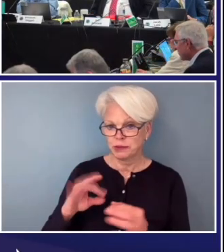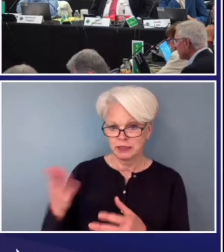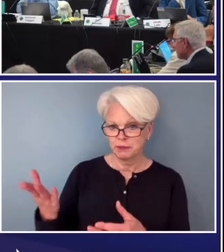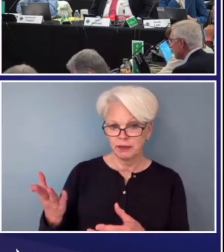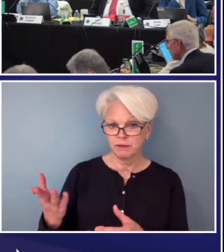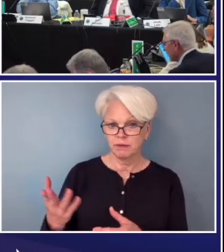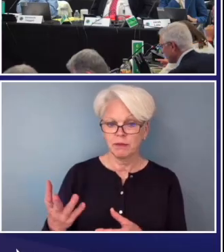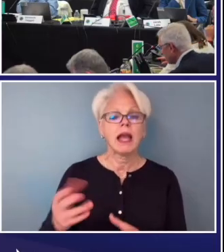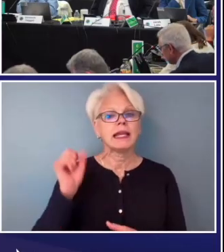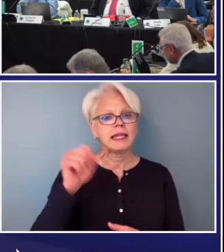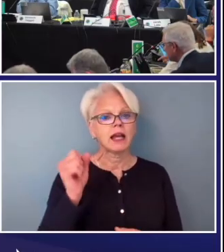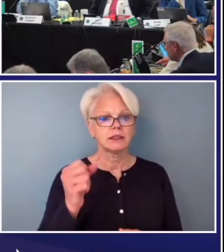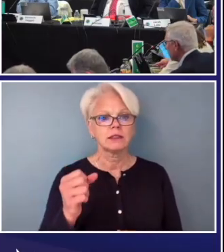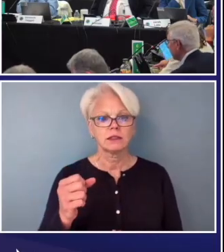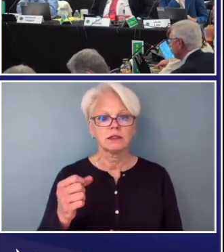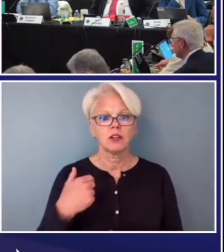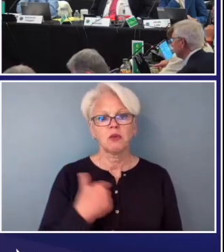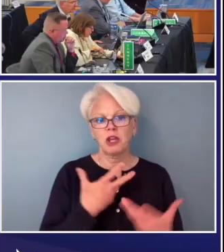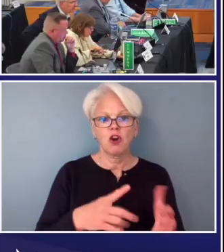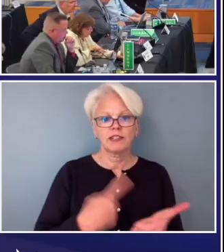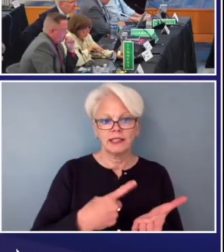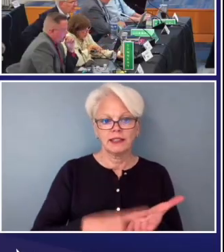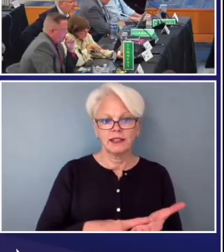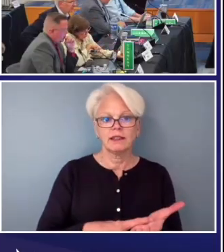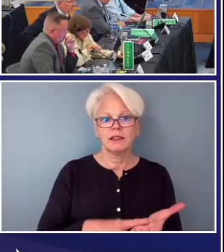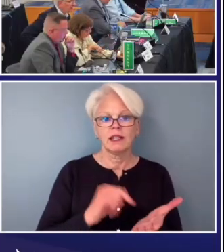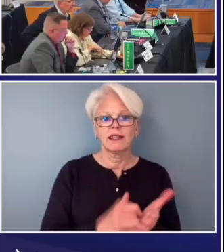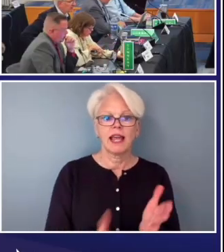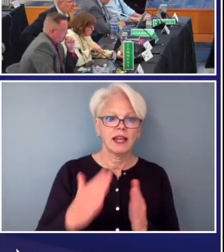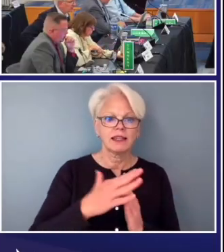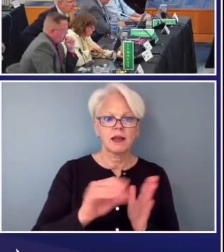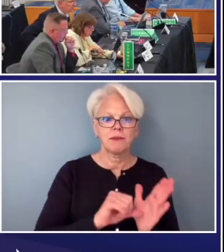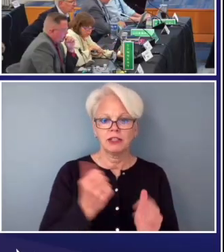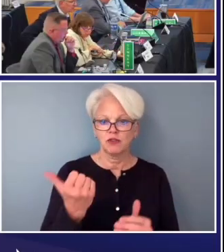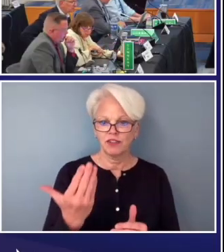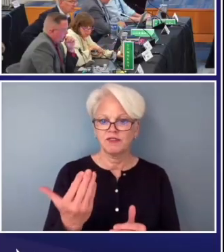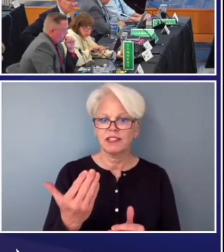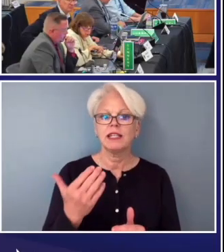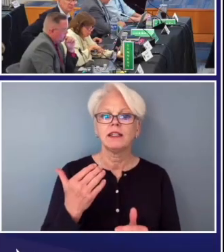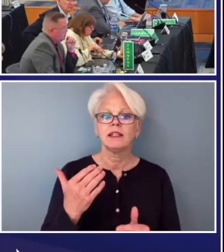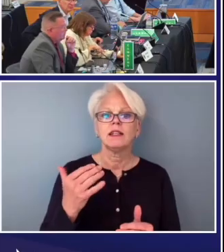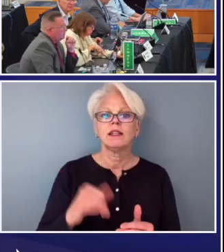Yeah, I mean, we already discussed that at the top of page 15, there was a corresponding potential,